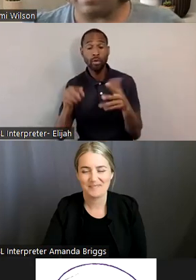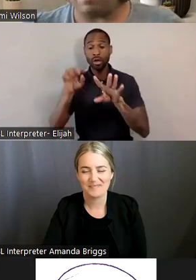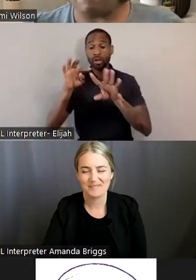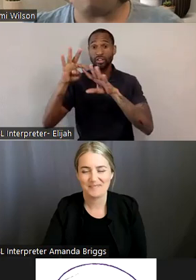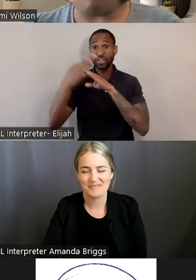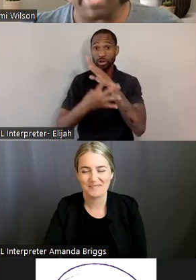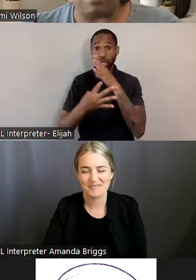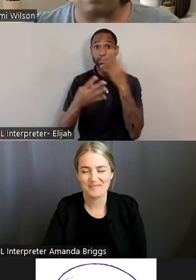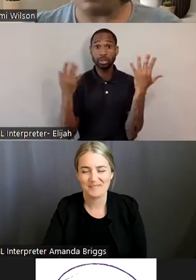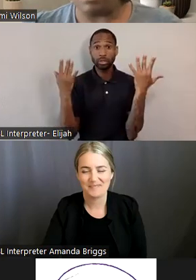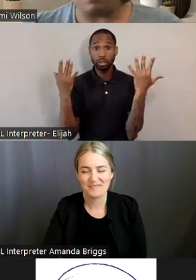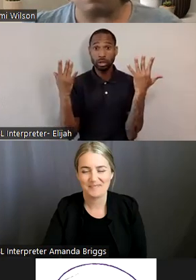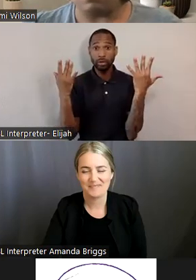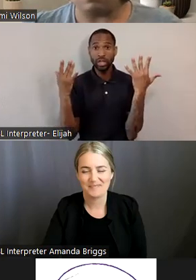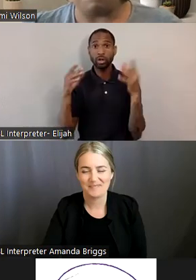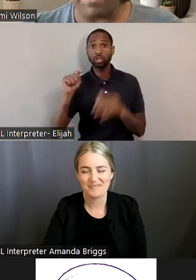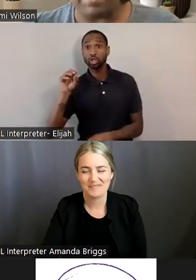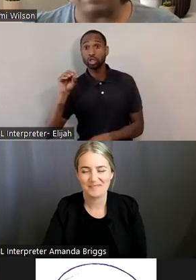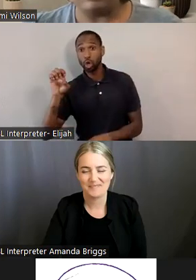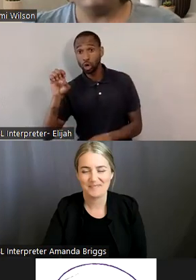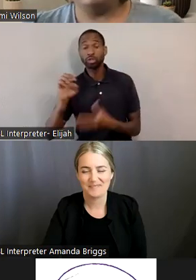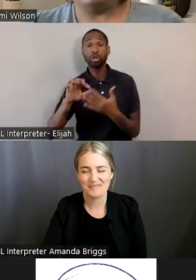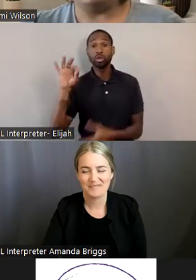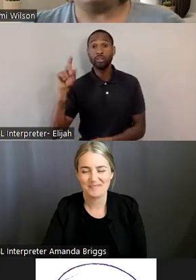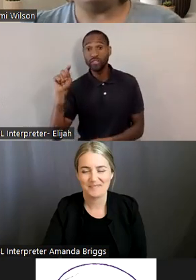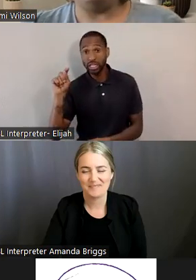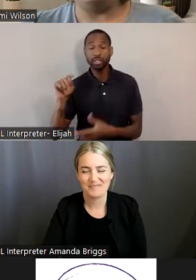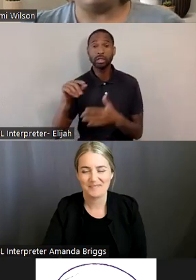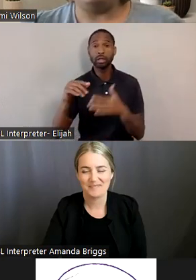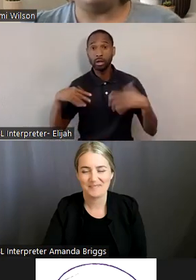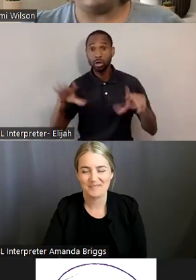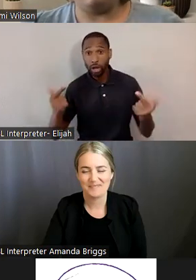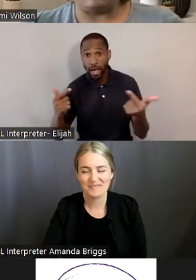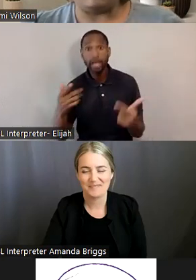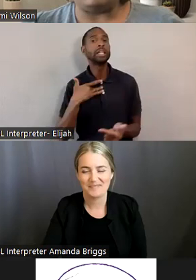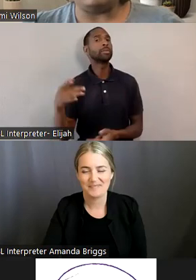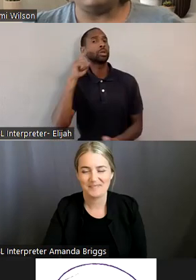fingers, toes, feet, is usually where you'll see it first;